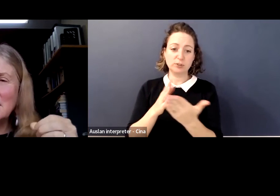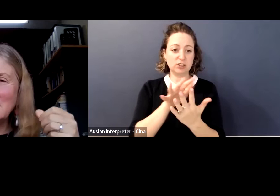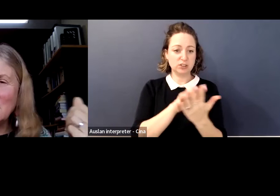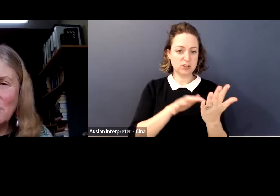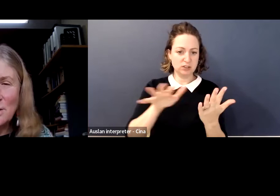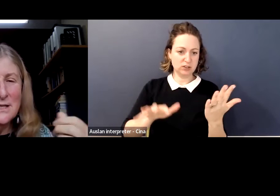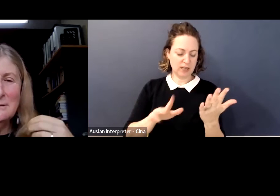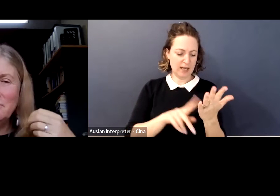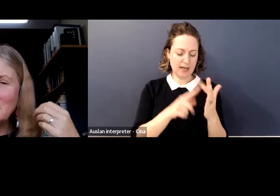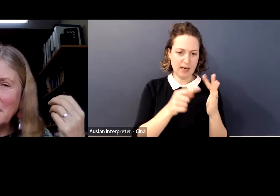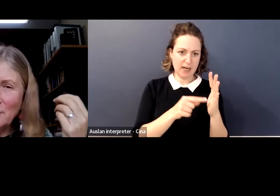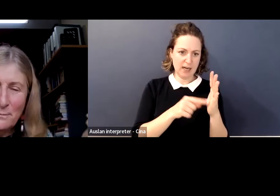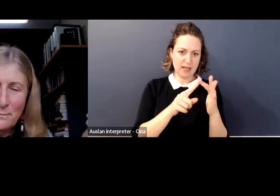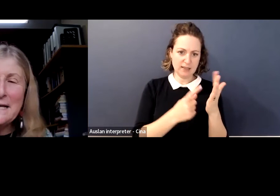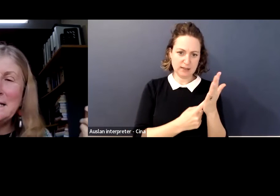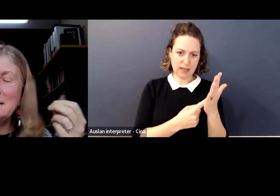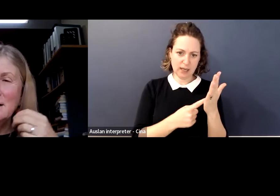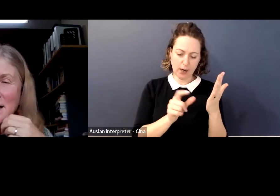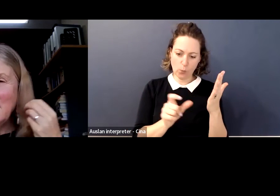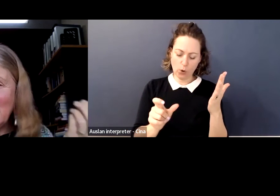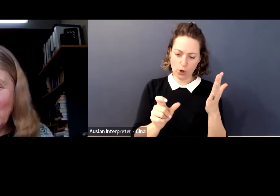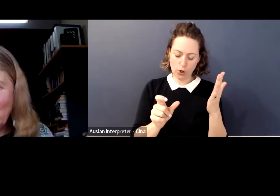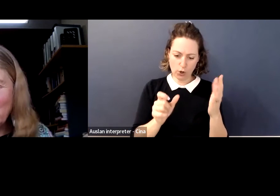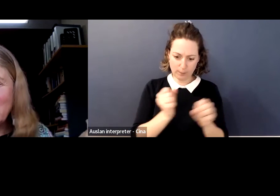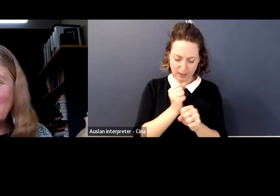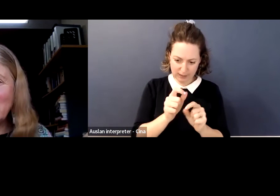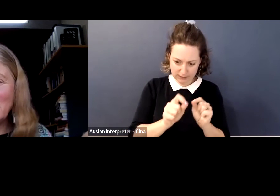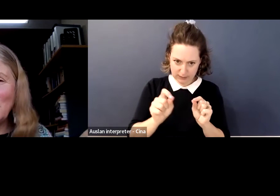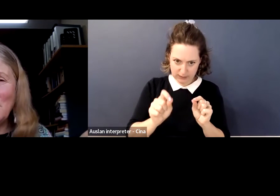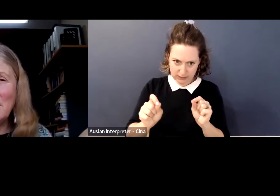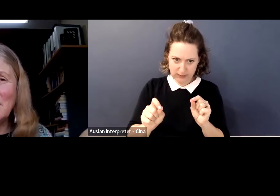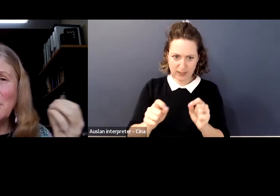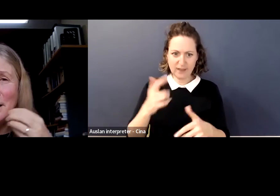the legibility, the level of pain and the output generally when we are thinking about